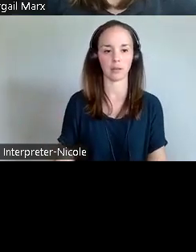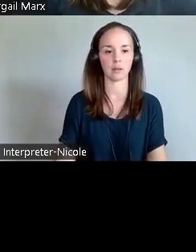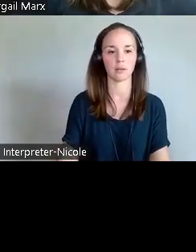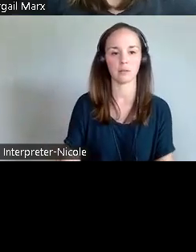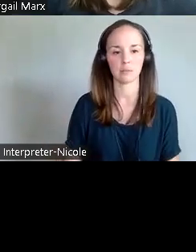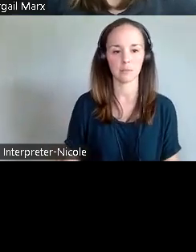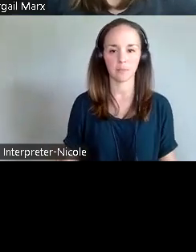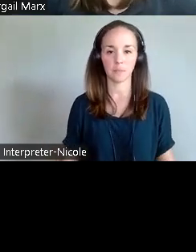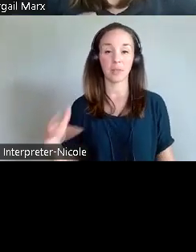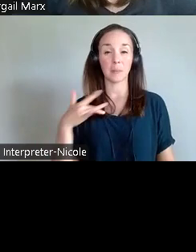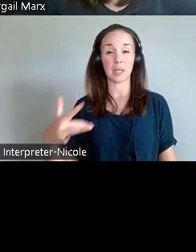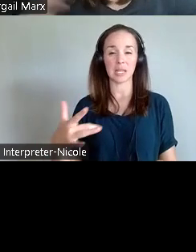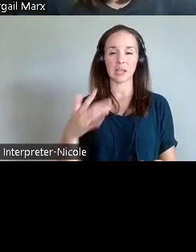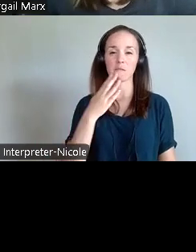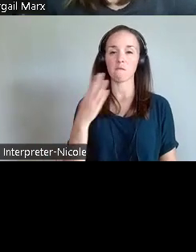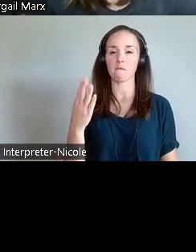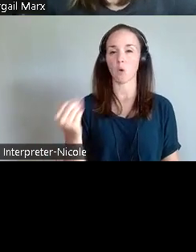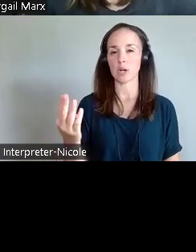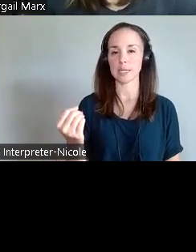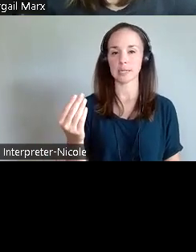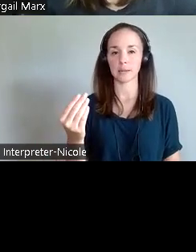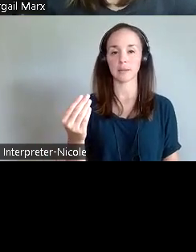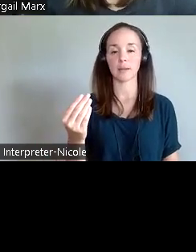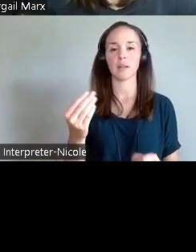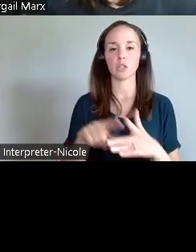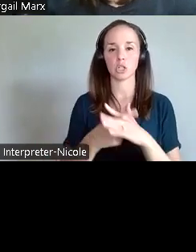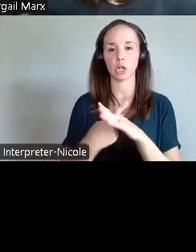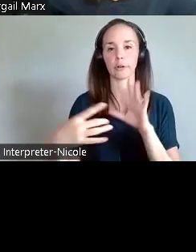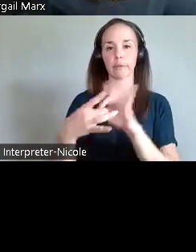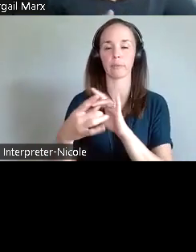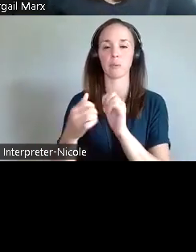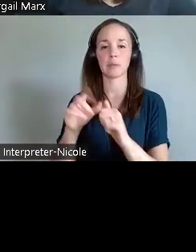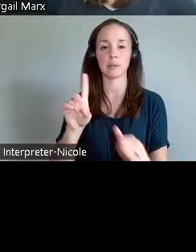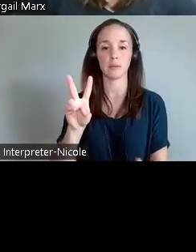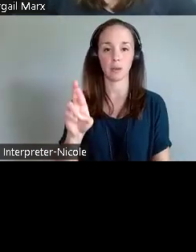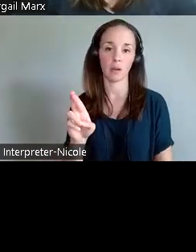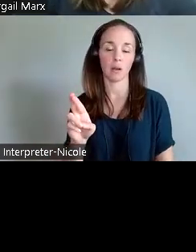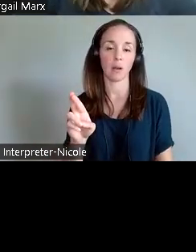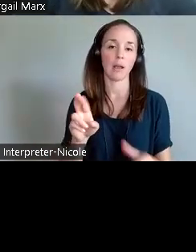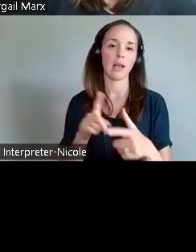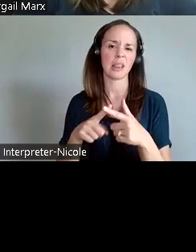and obviously DVR supports people into adulthood with their ability to work or participate in